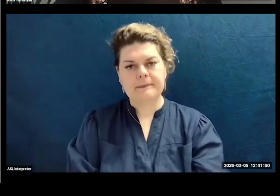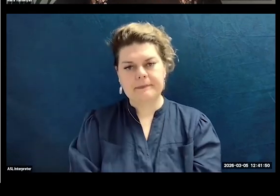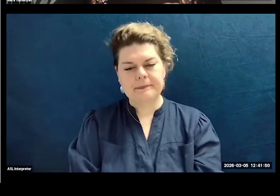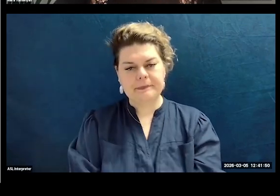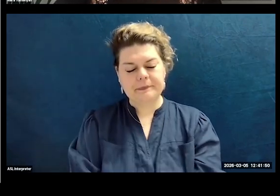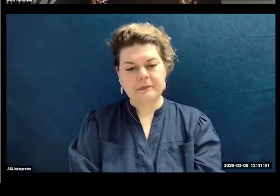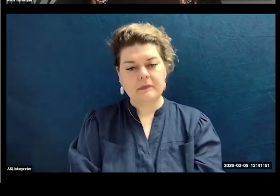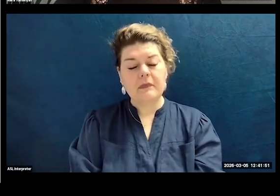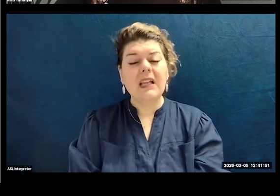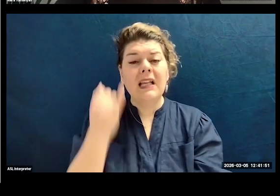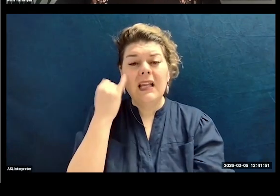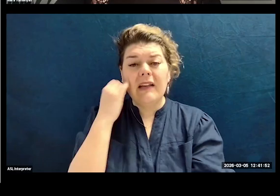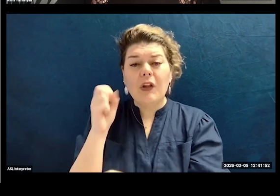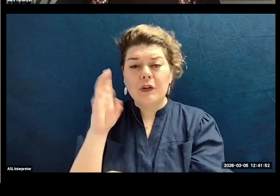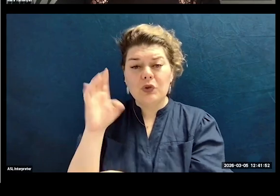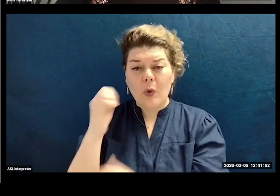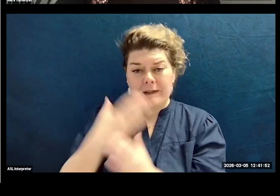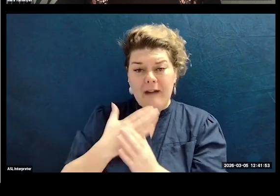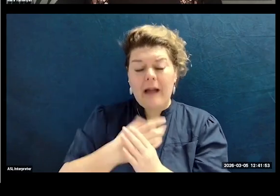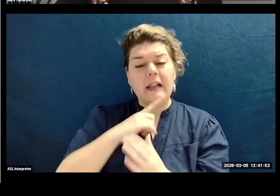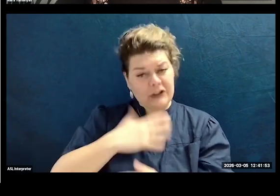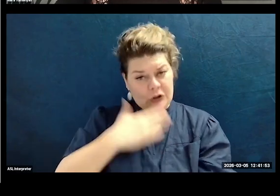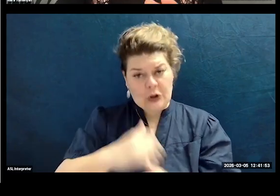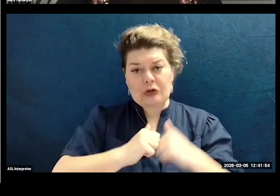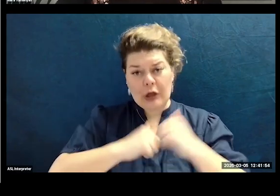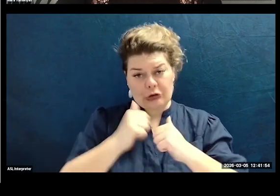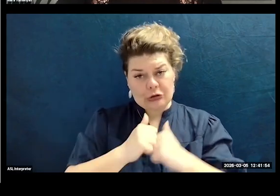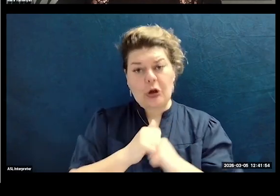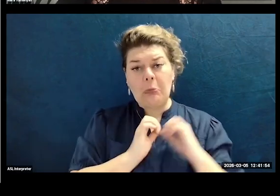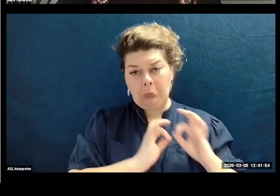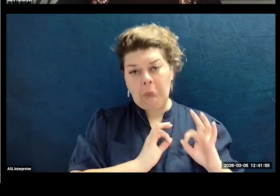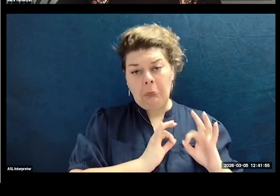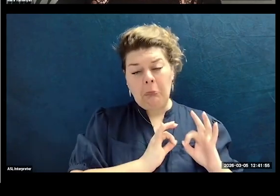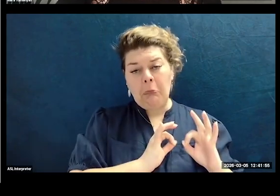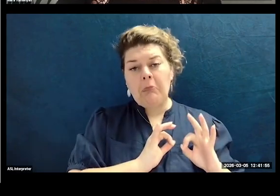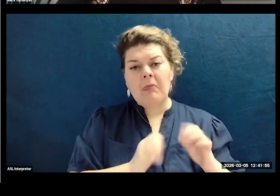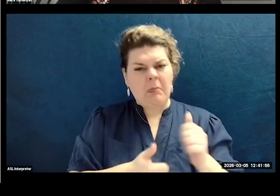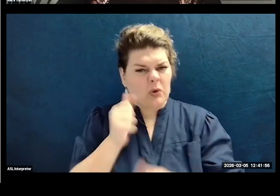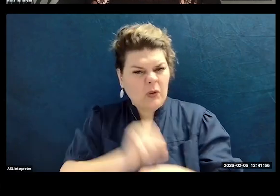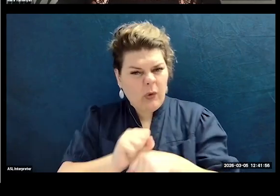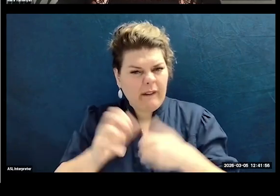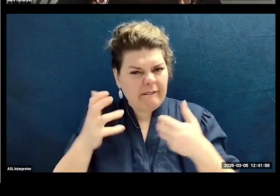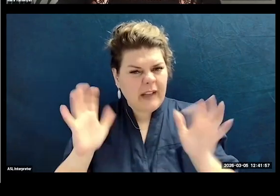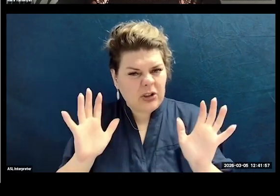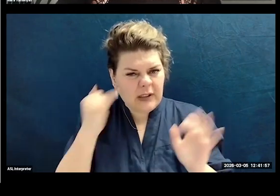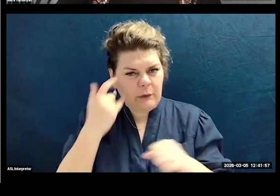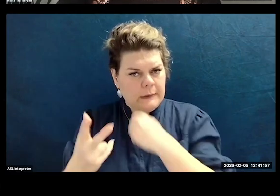If the source file is well structured, then most of the work is already done when you save it as a PDF.